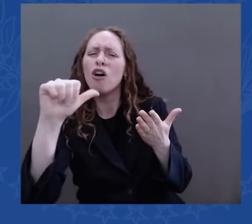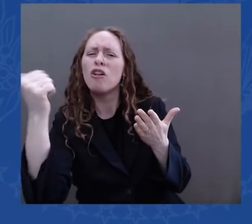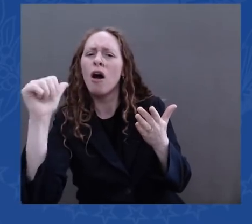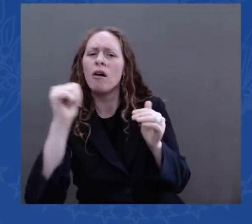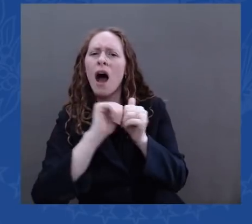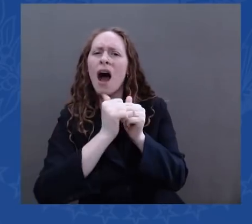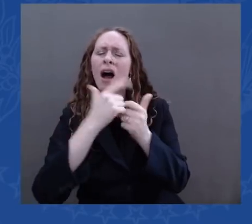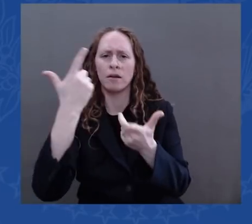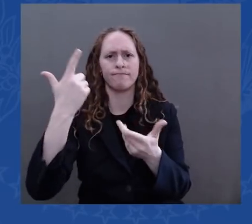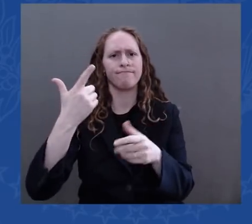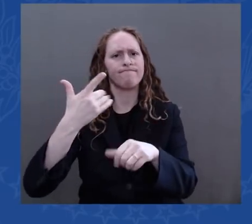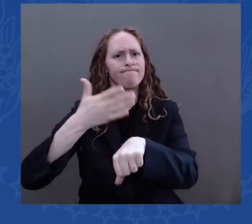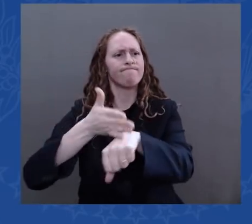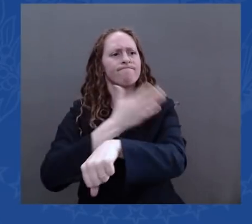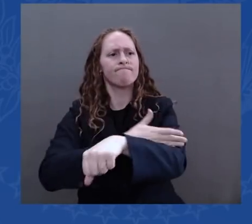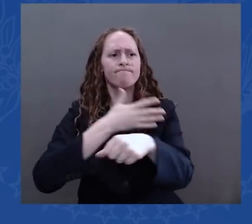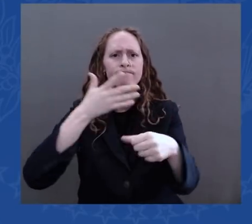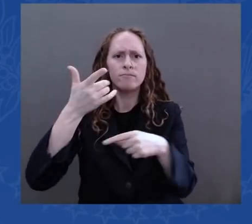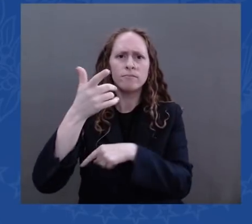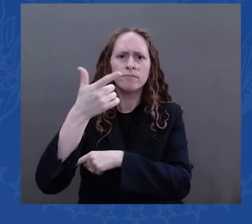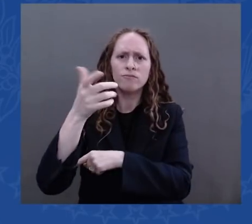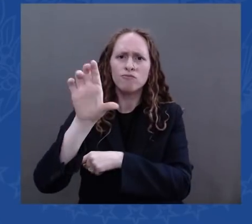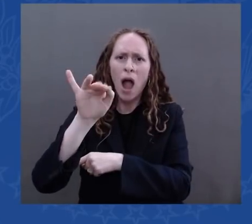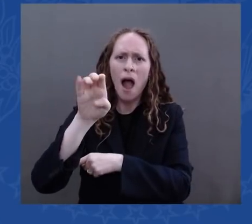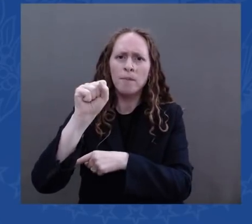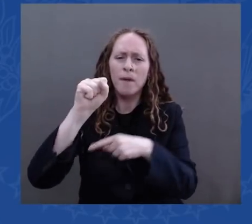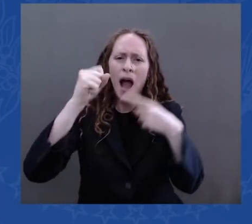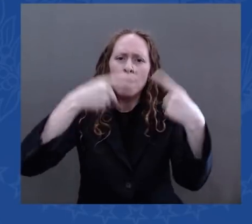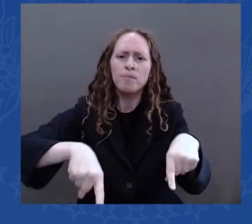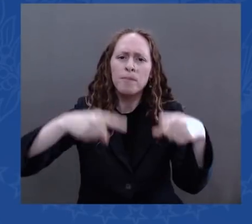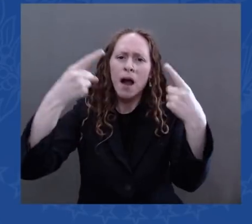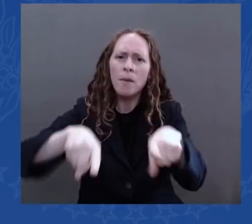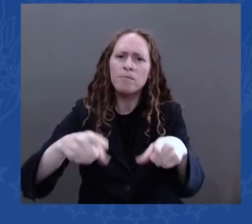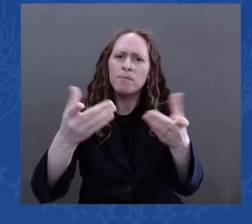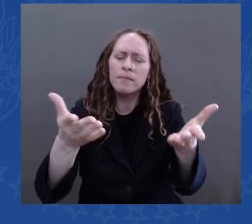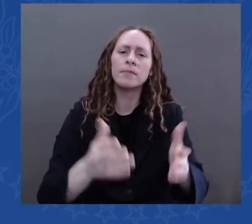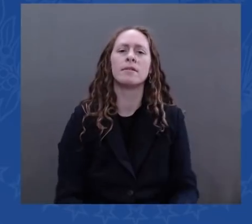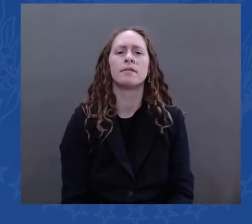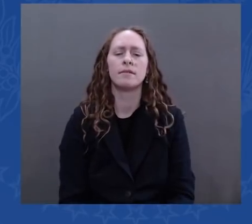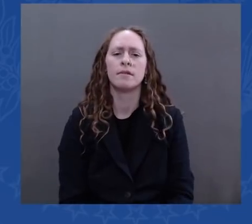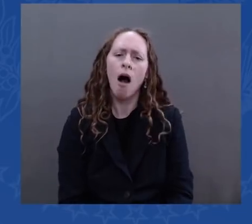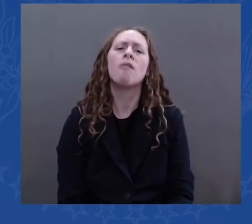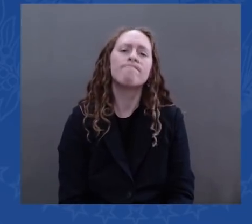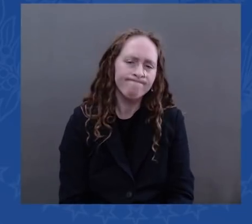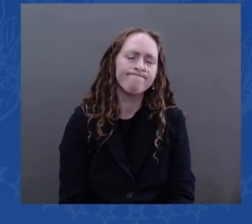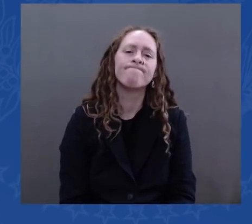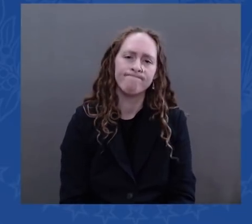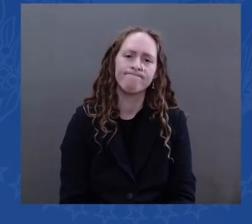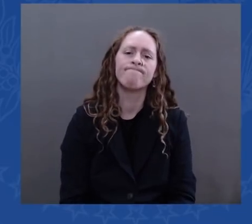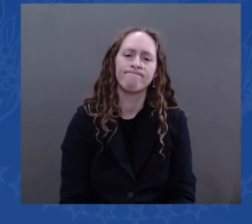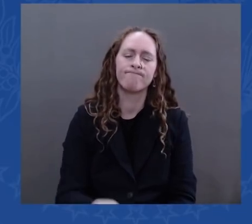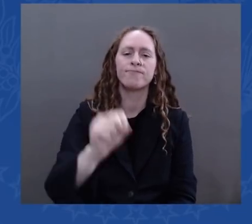For example, we do know that intervention programs work. We do know that what police need, they --